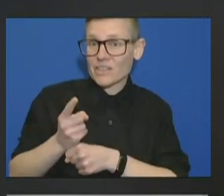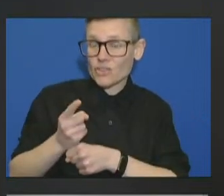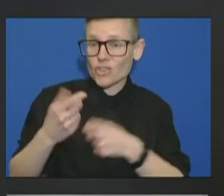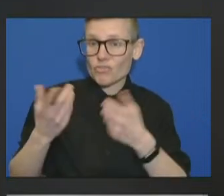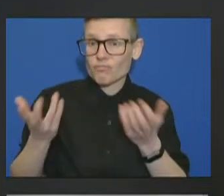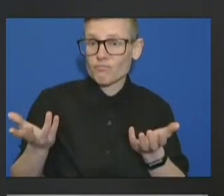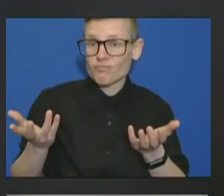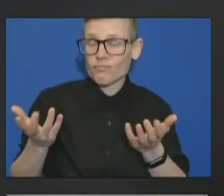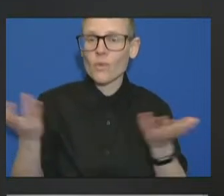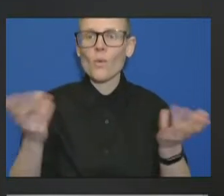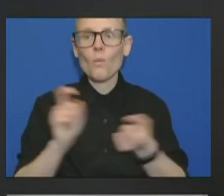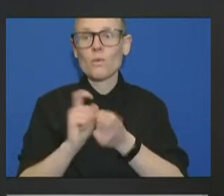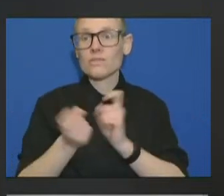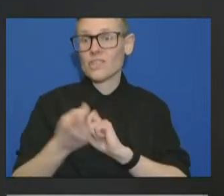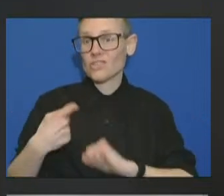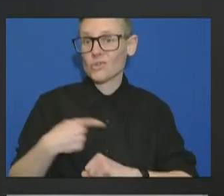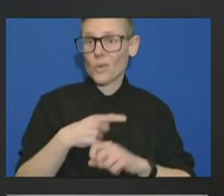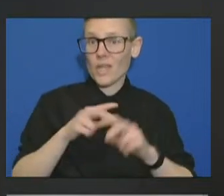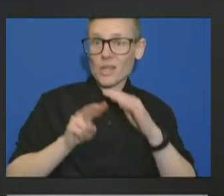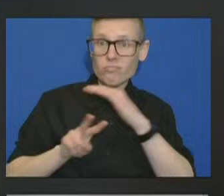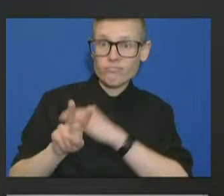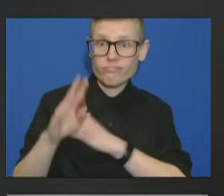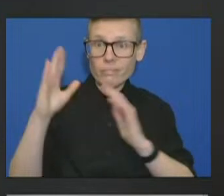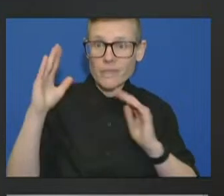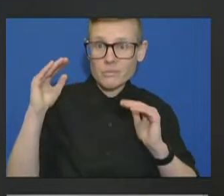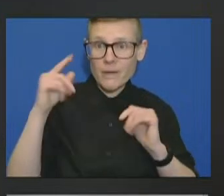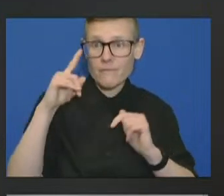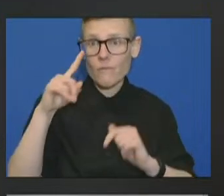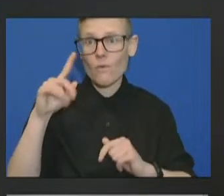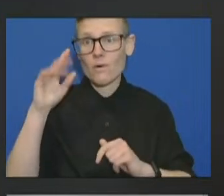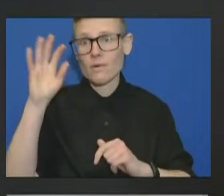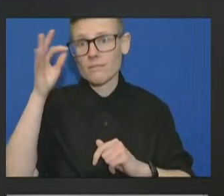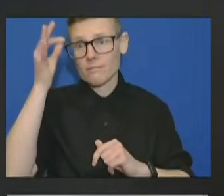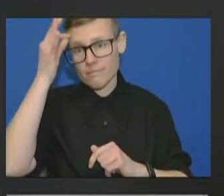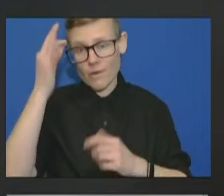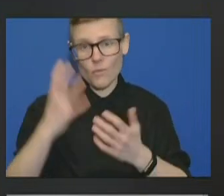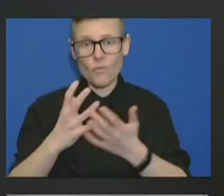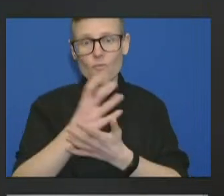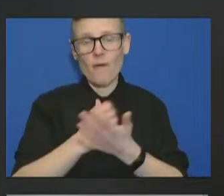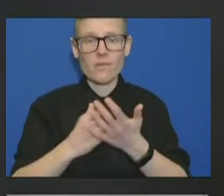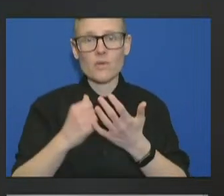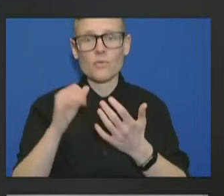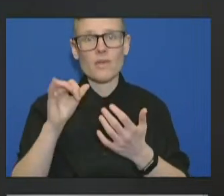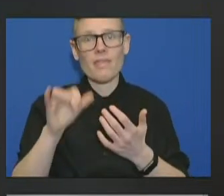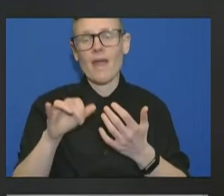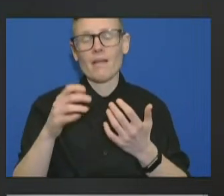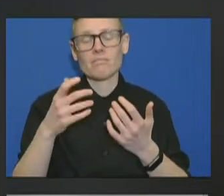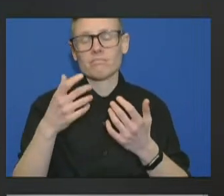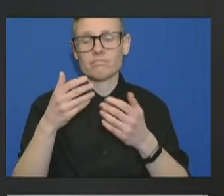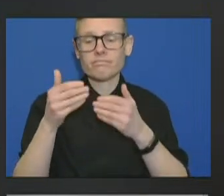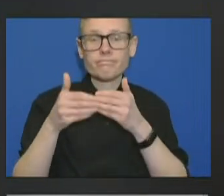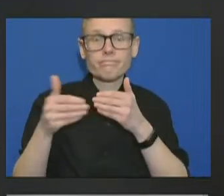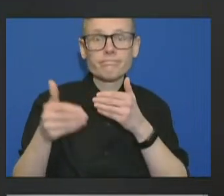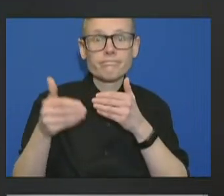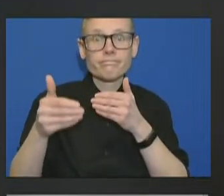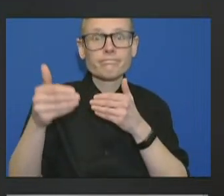will our federal revenue look like next year, and what changes